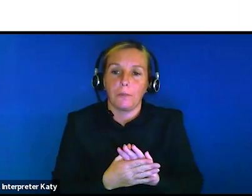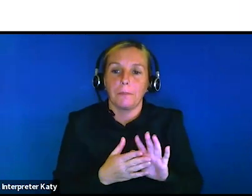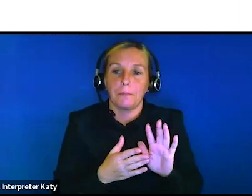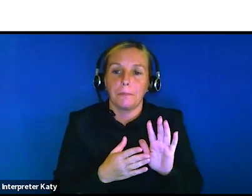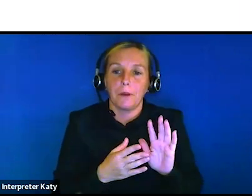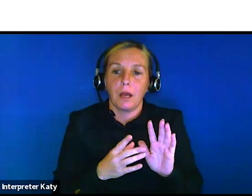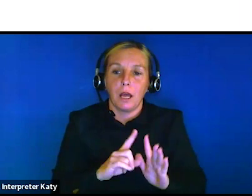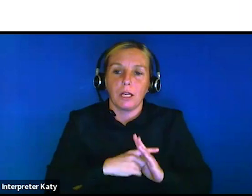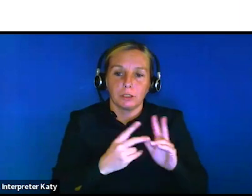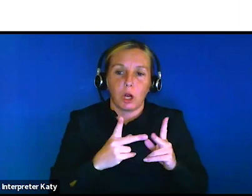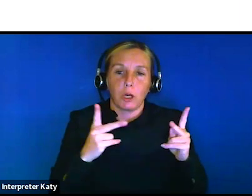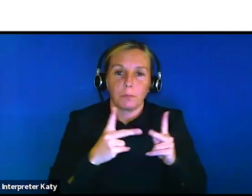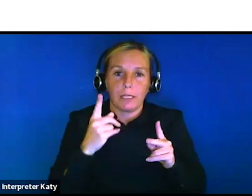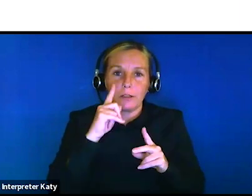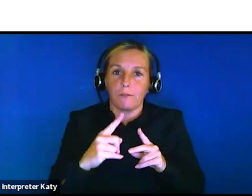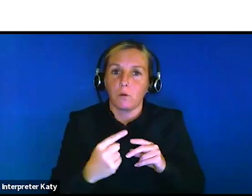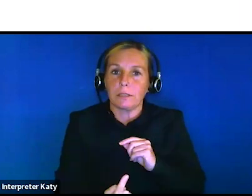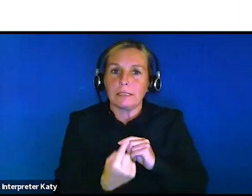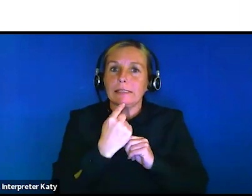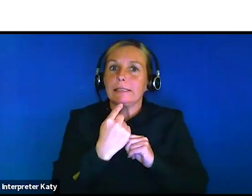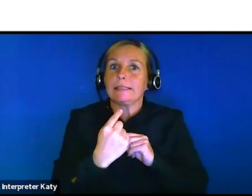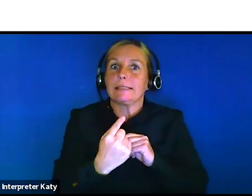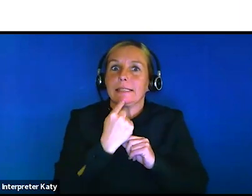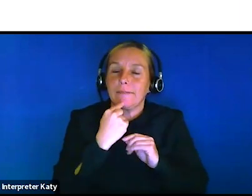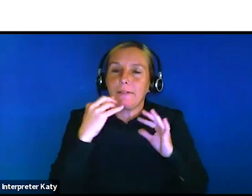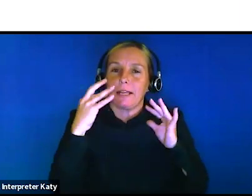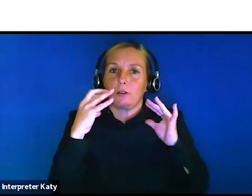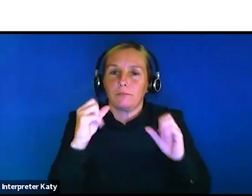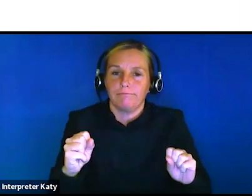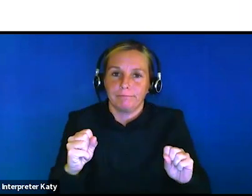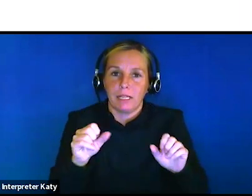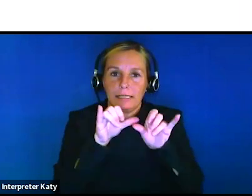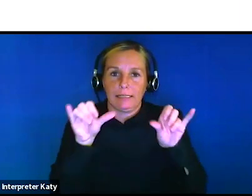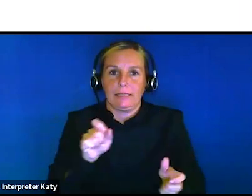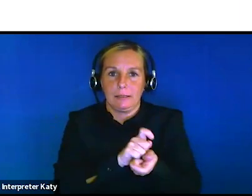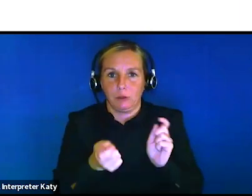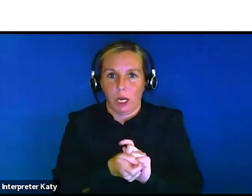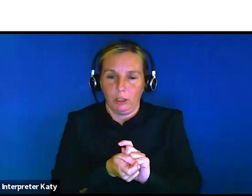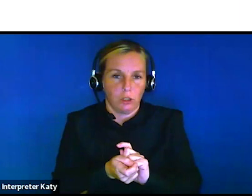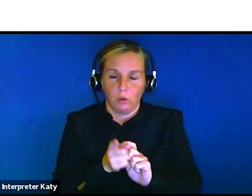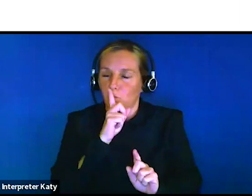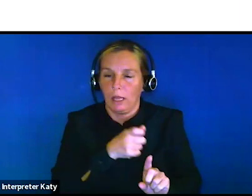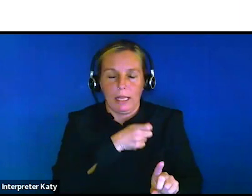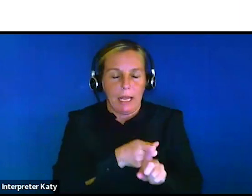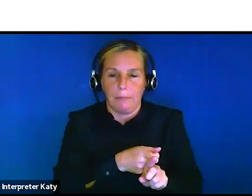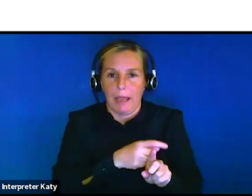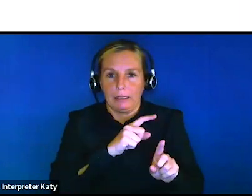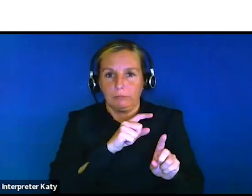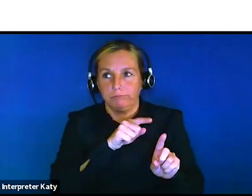rapid system change. So again, when and if you've heard me talk before, you've heard me point this out,